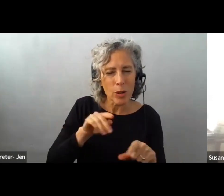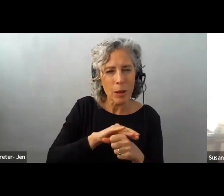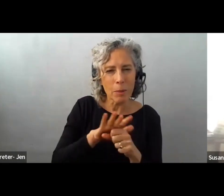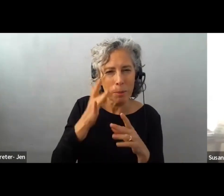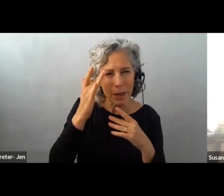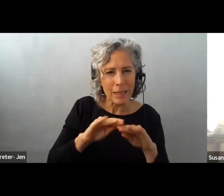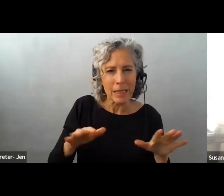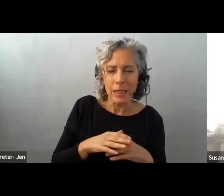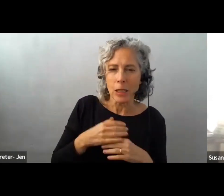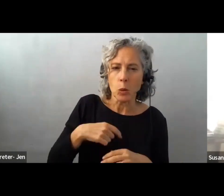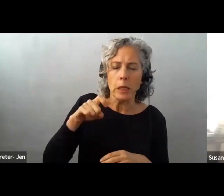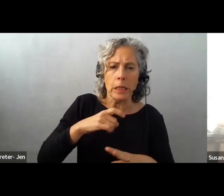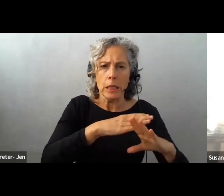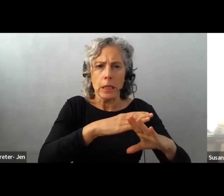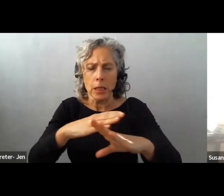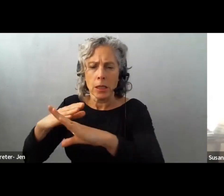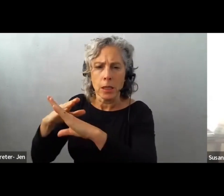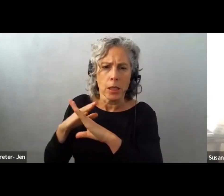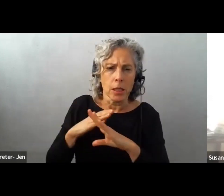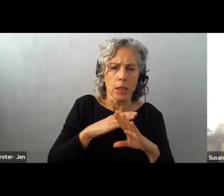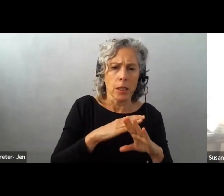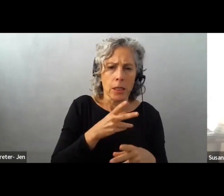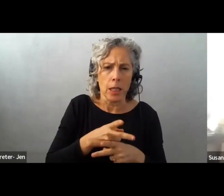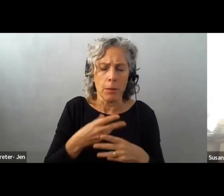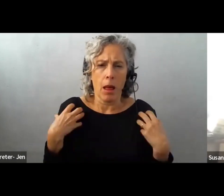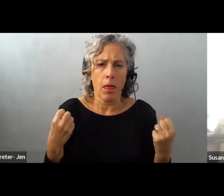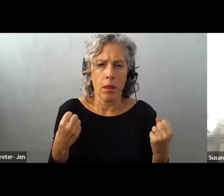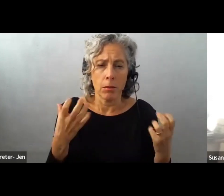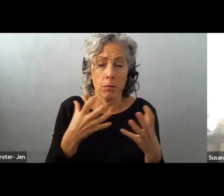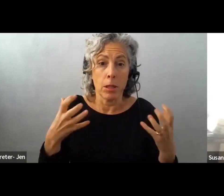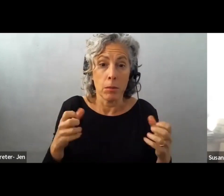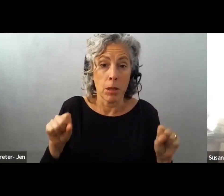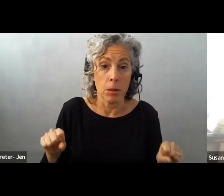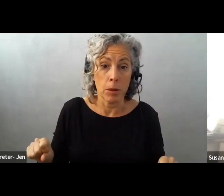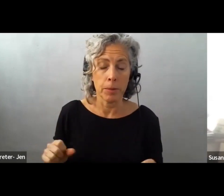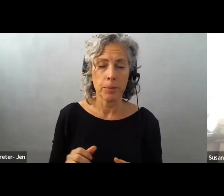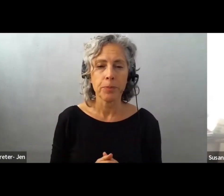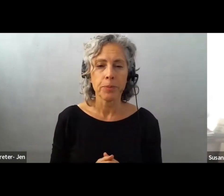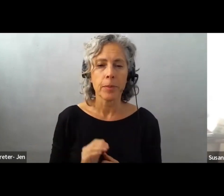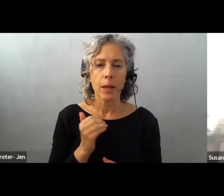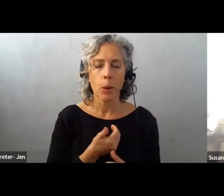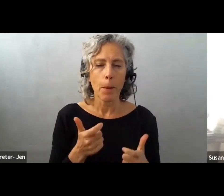the need to try to keep as much health as possible. So that was one of our biggest concerns all